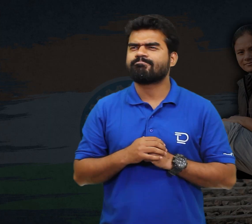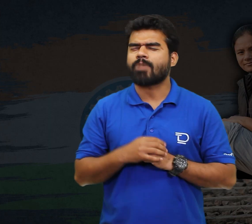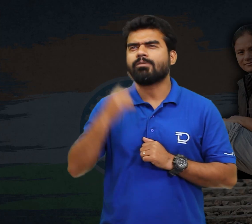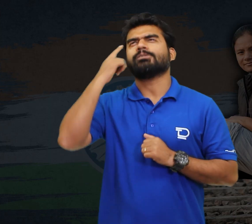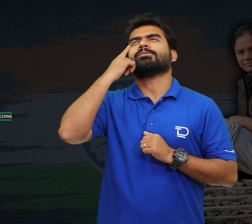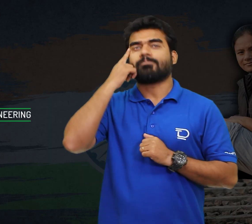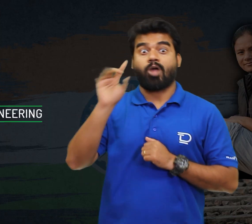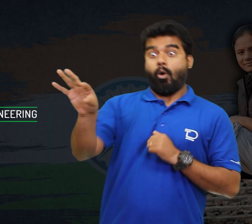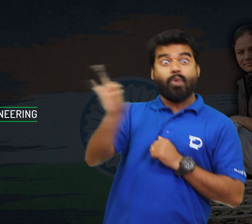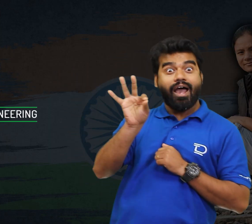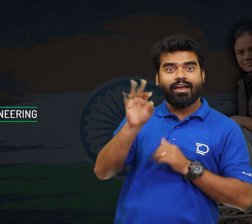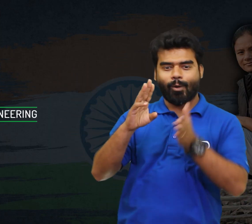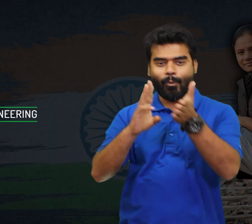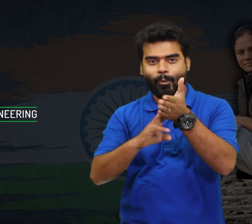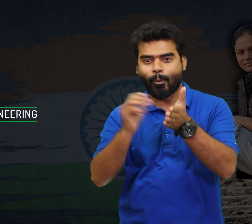But she wanted to show the world